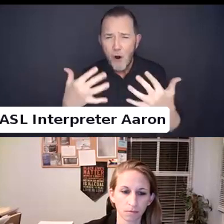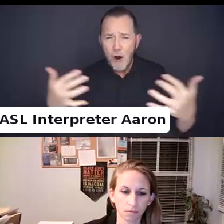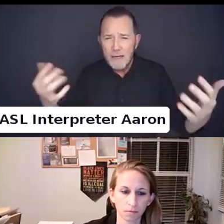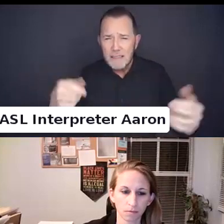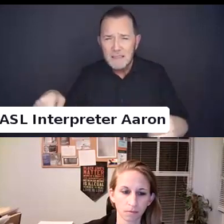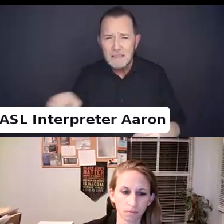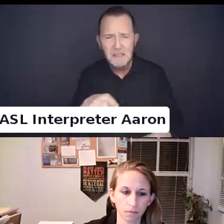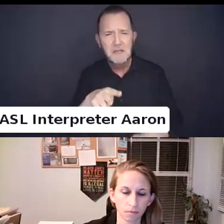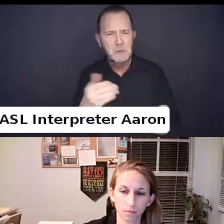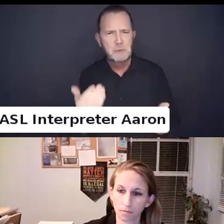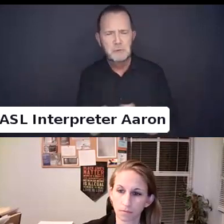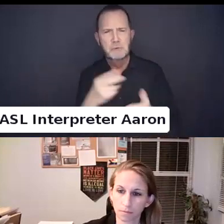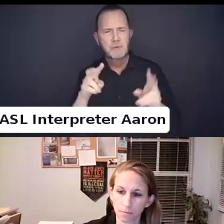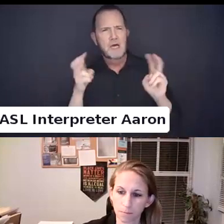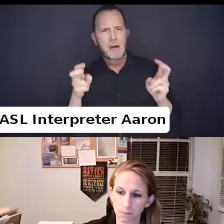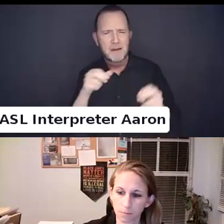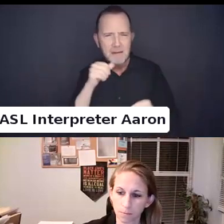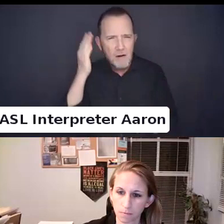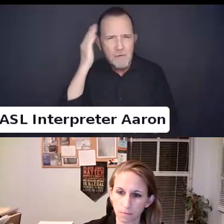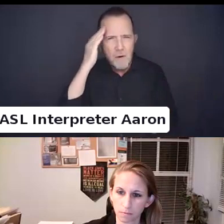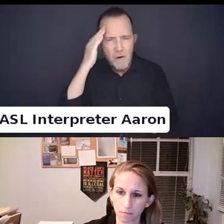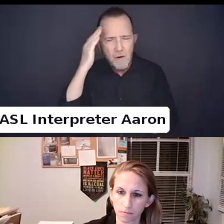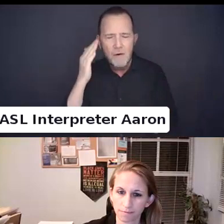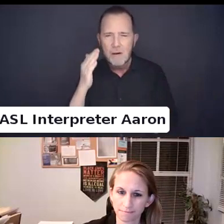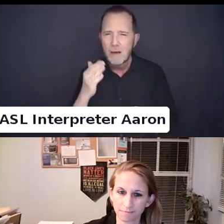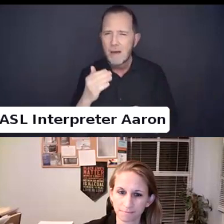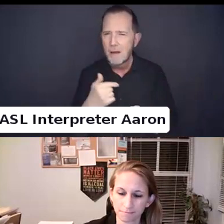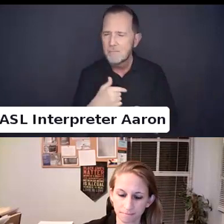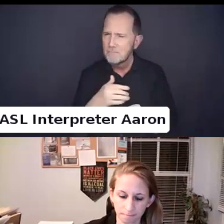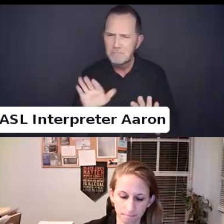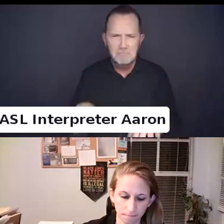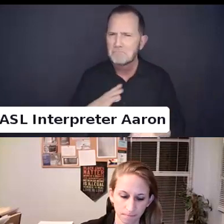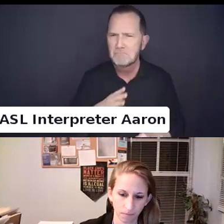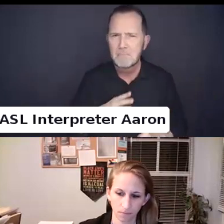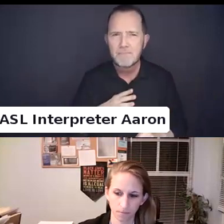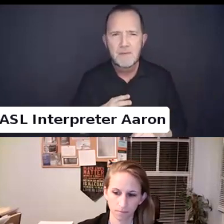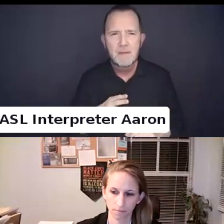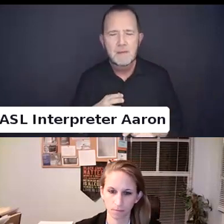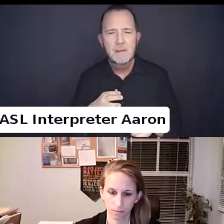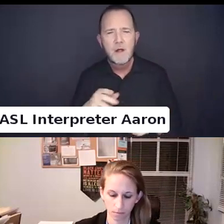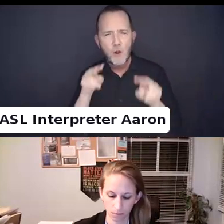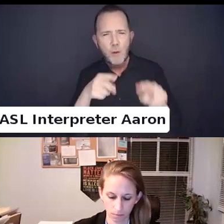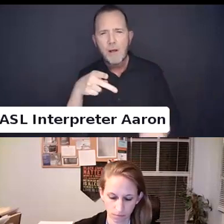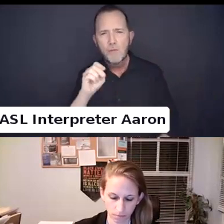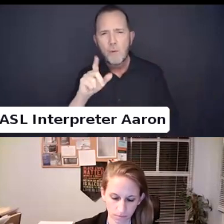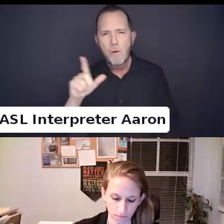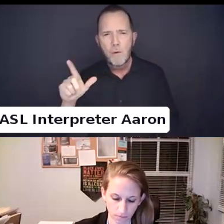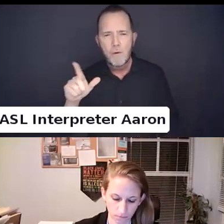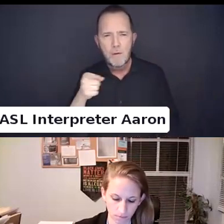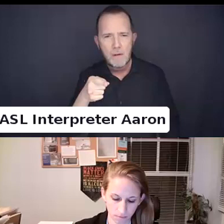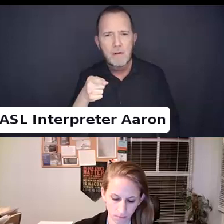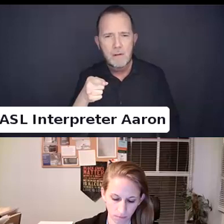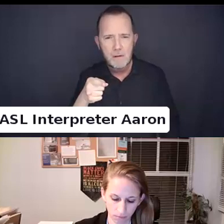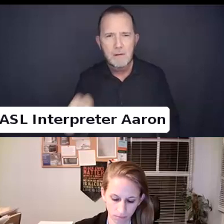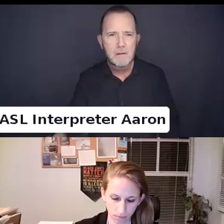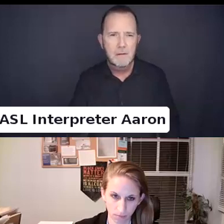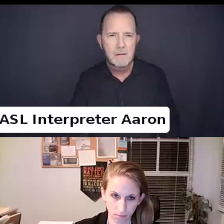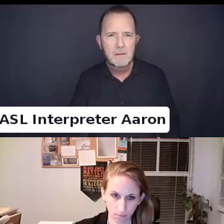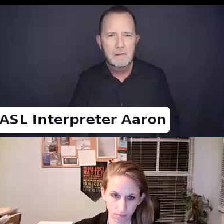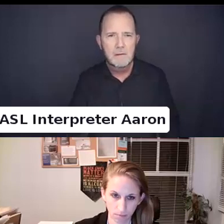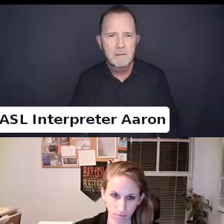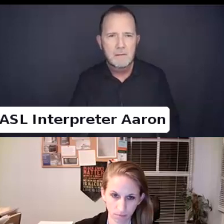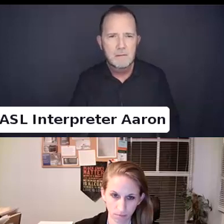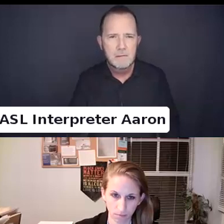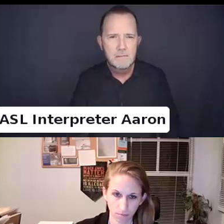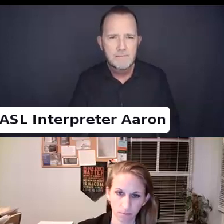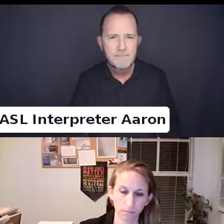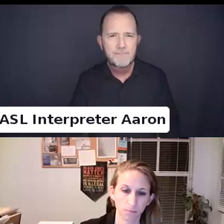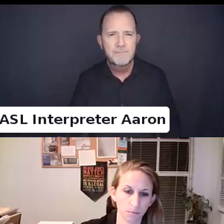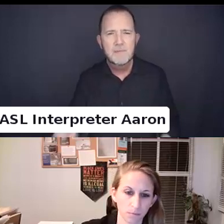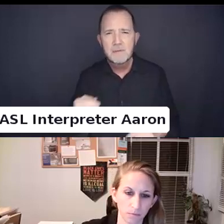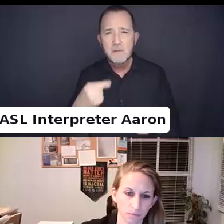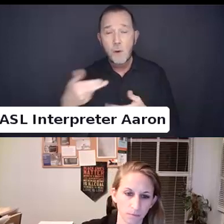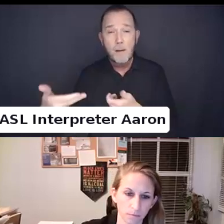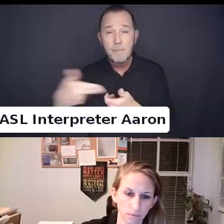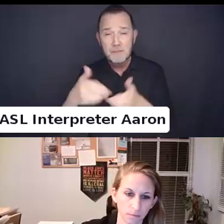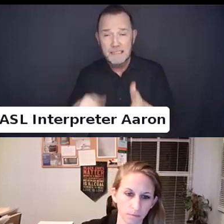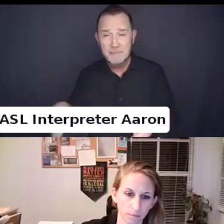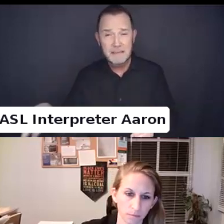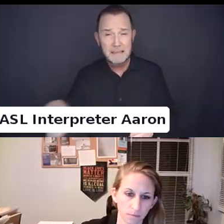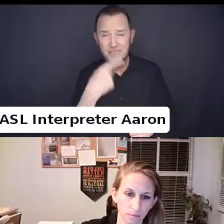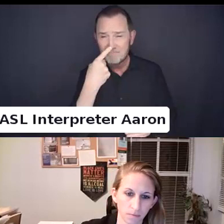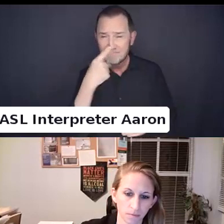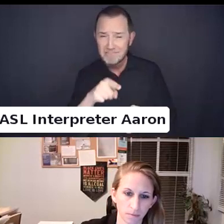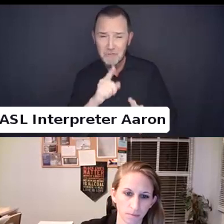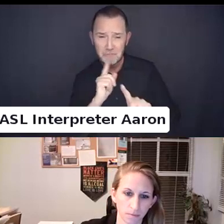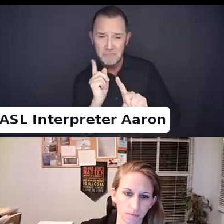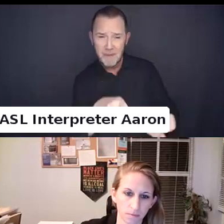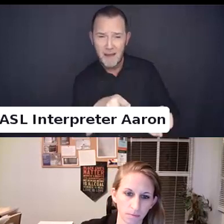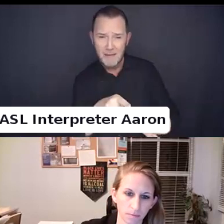I believe we have a pool we are going to launch.